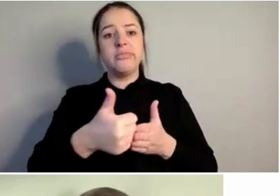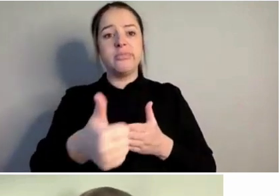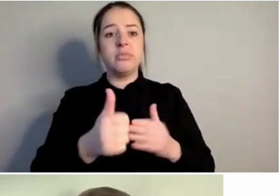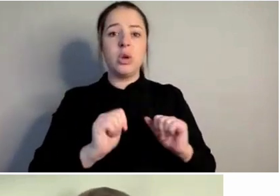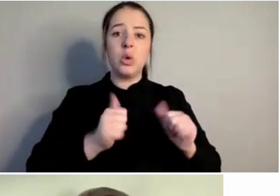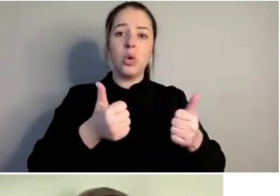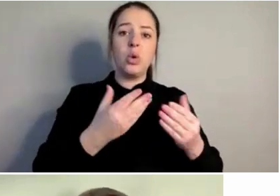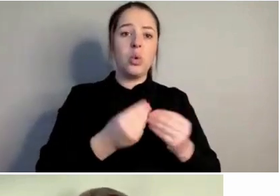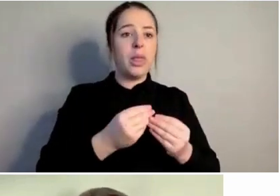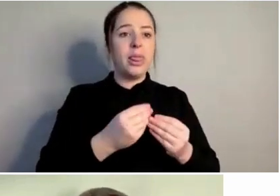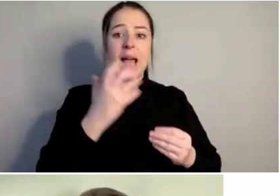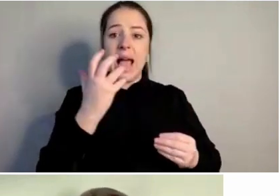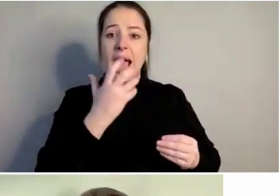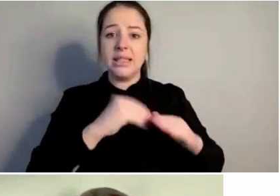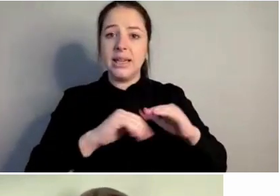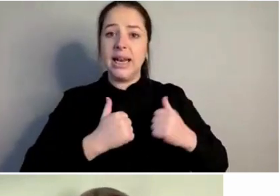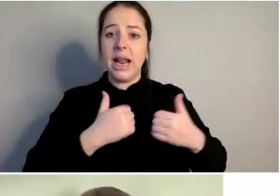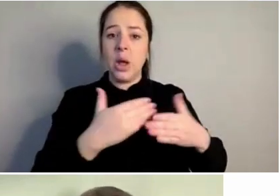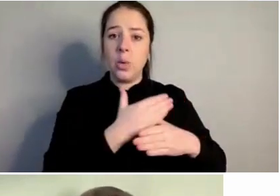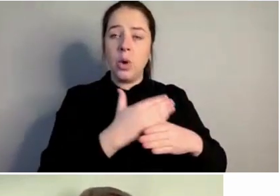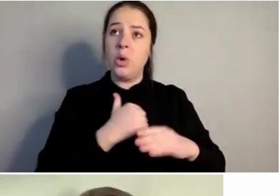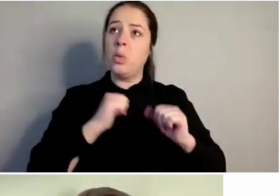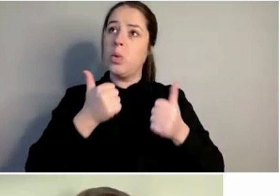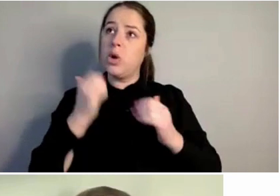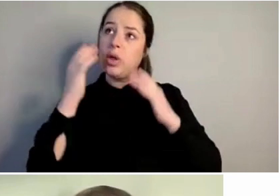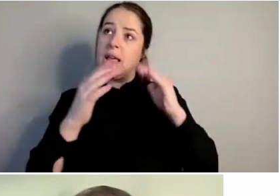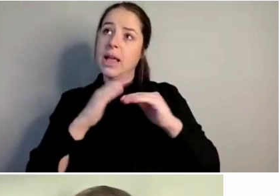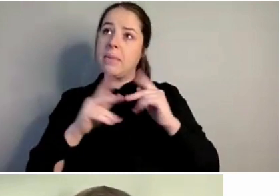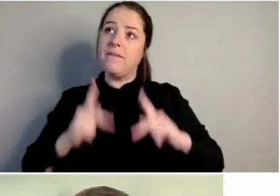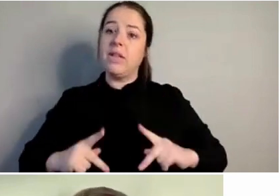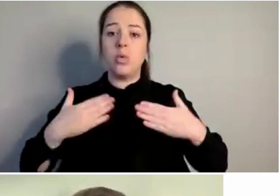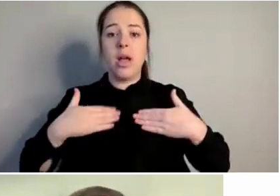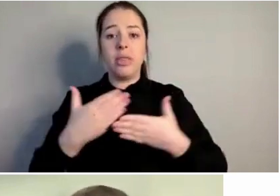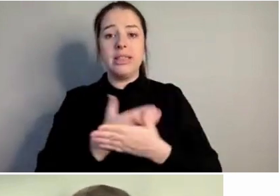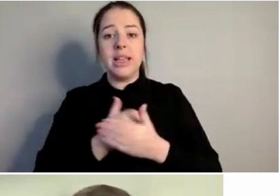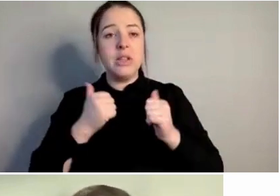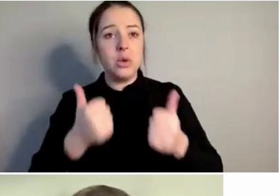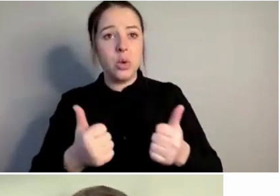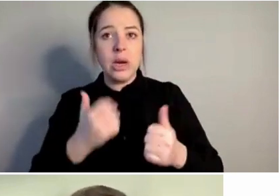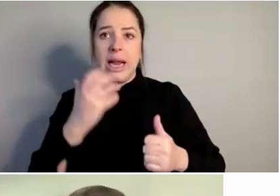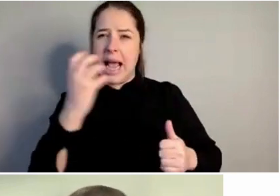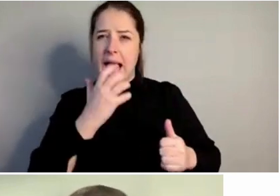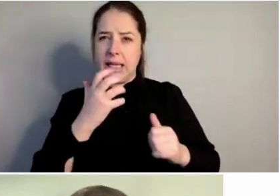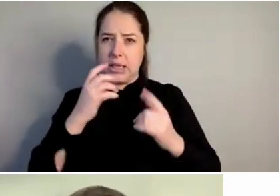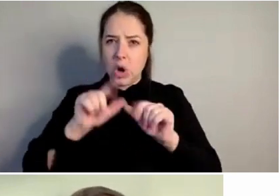we're particularly good at thinking about our physical health and safety, whether hazards are really obvious and in front of you